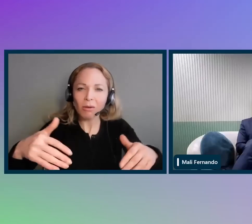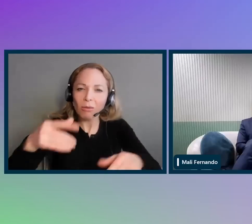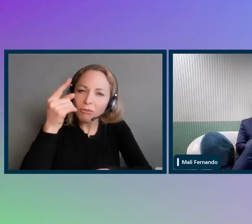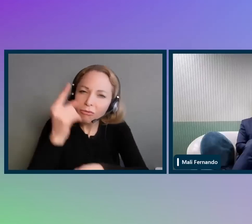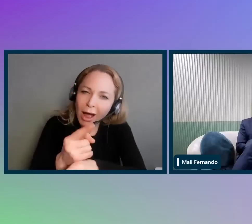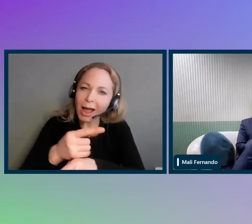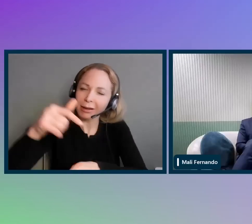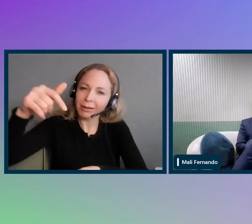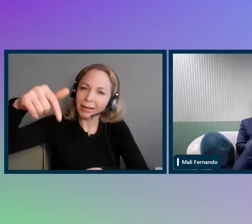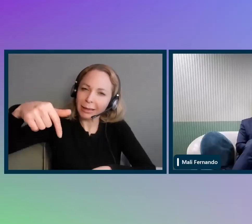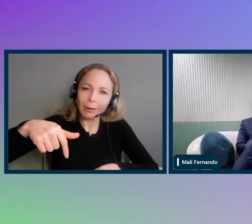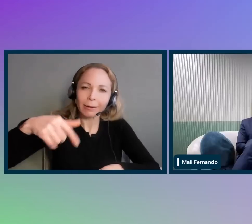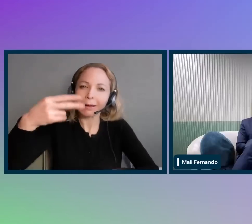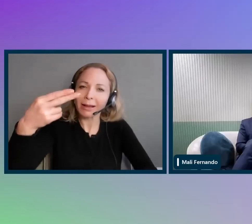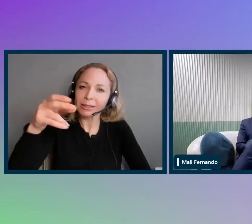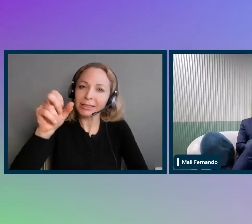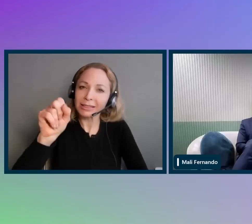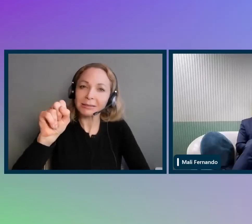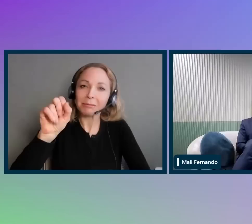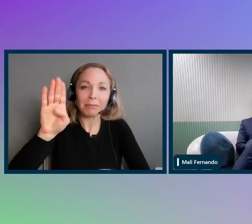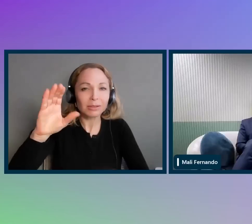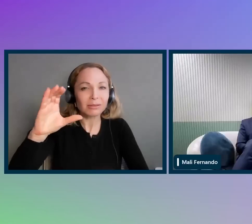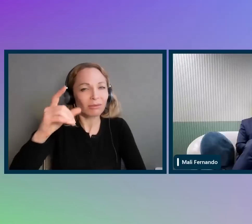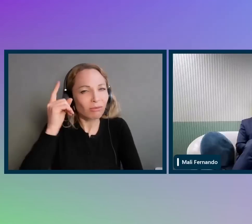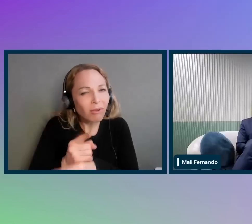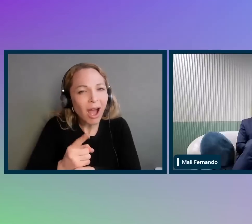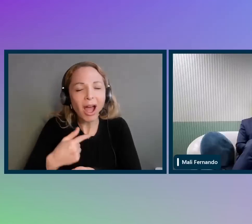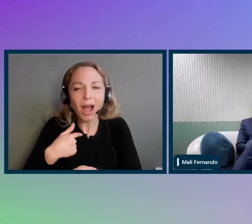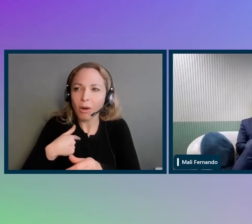and we've started to make that progress that I've wanted to make?